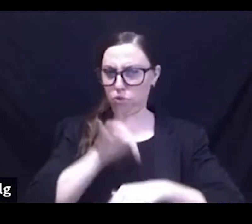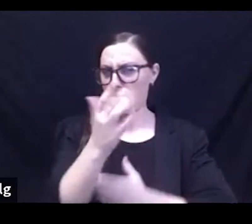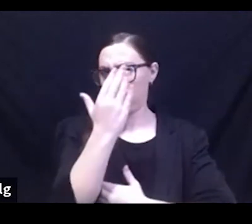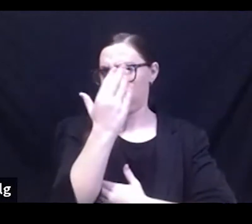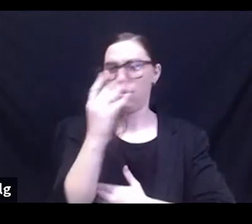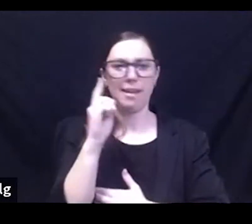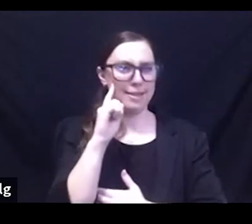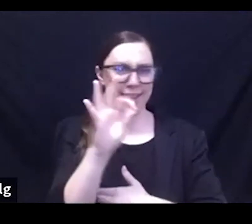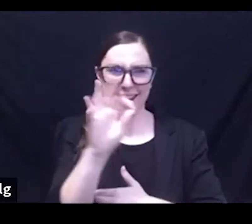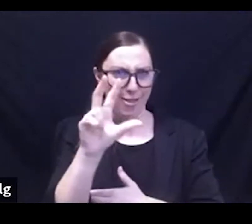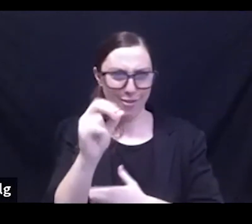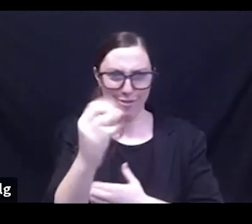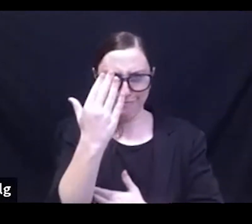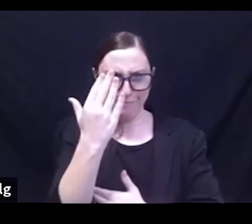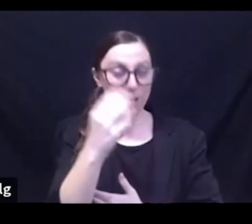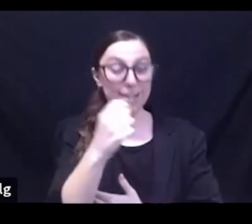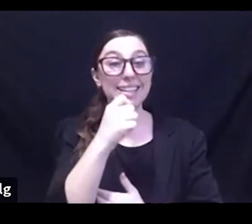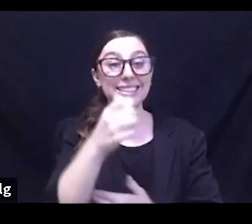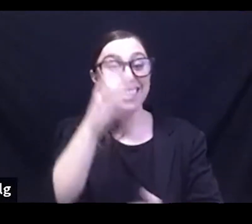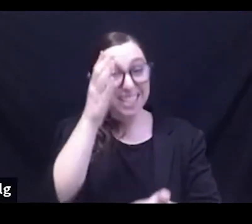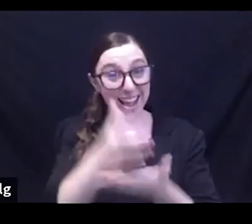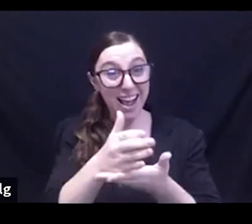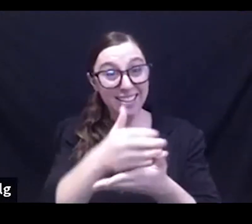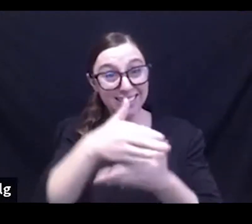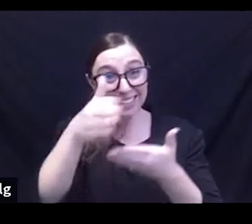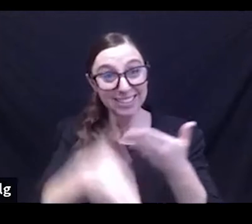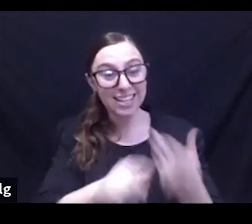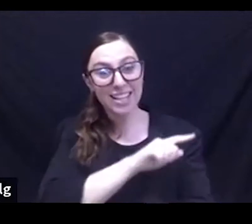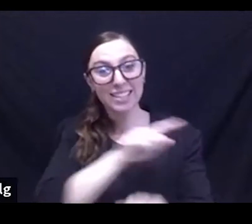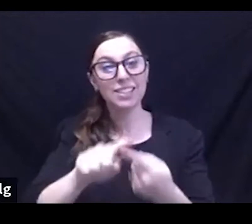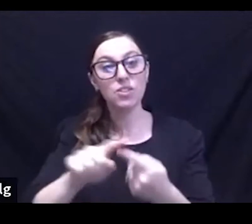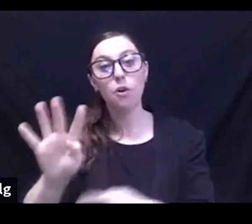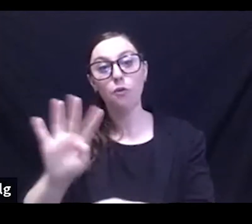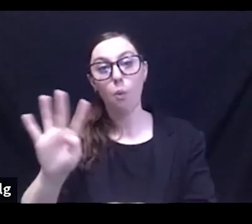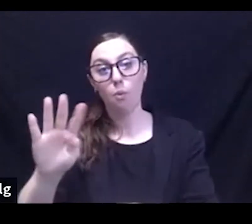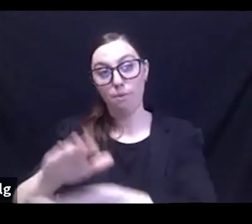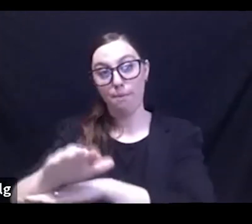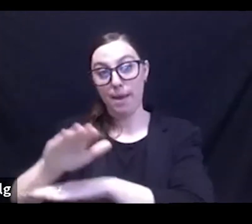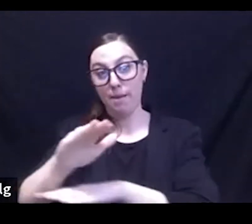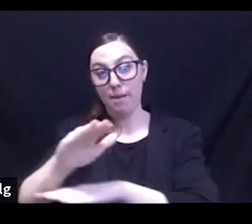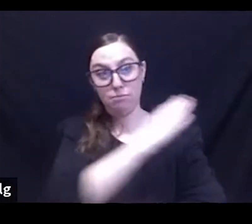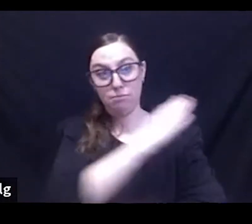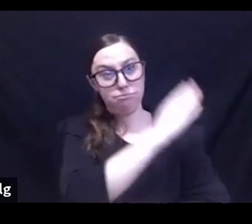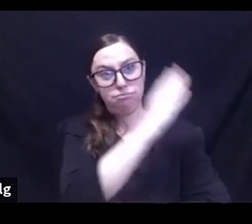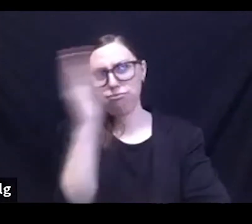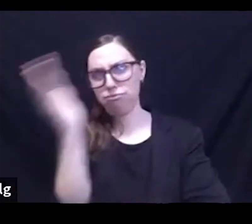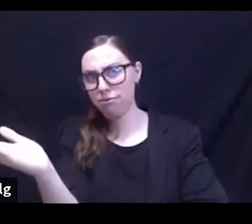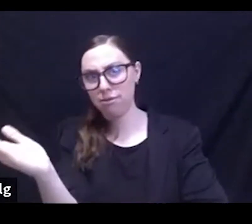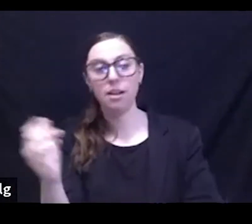want to say 9:30. It did not end until about 4:00 p.m.